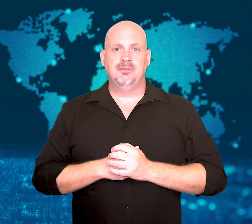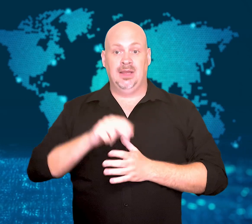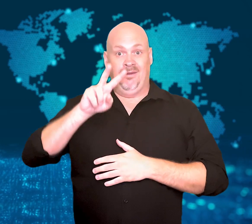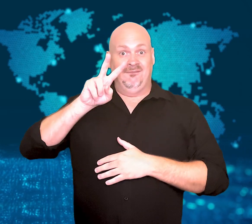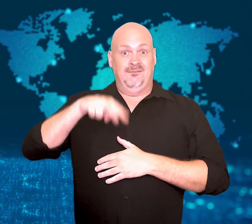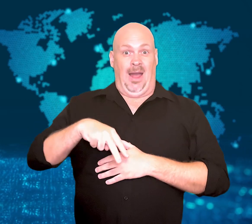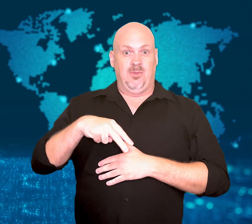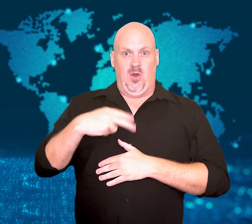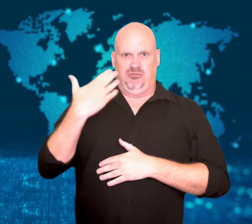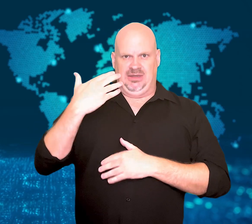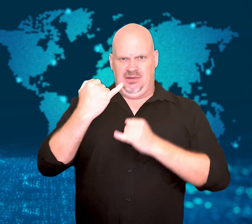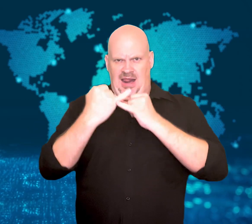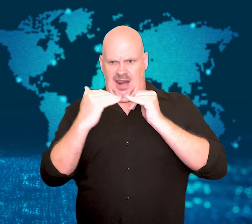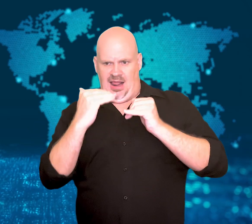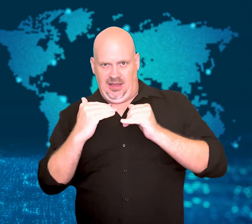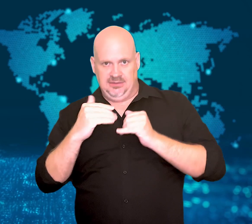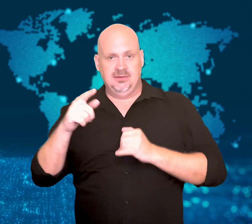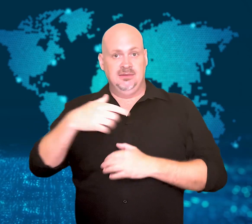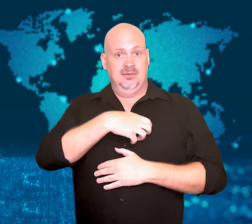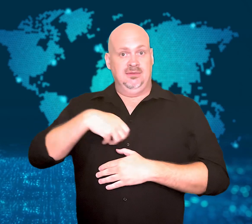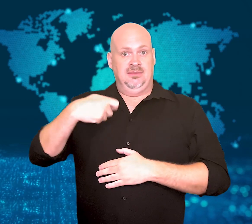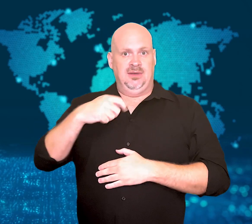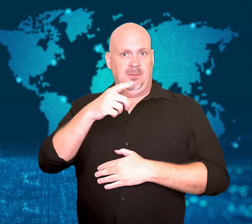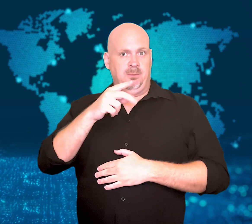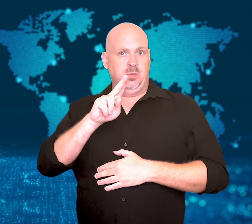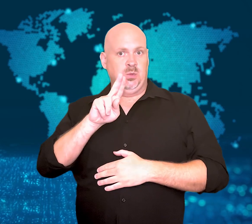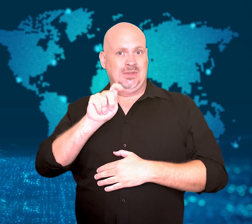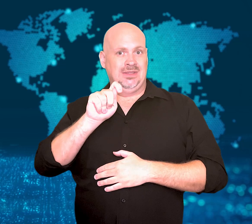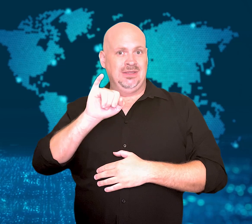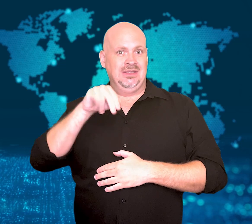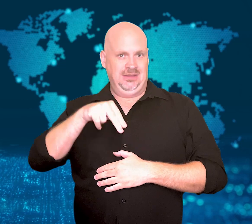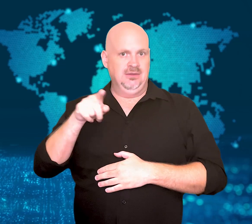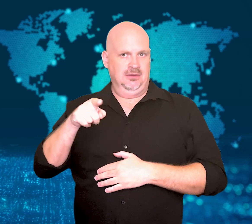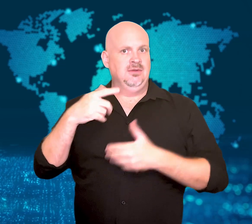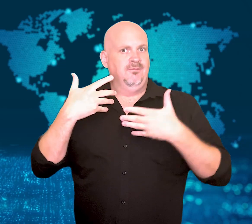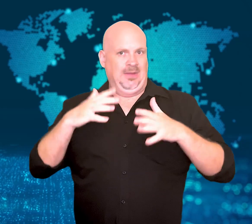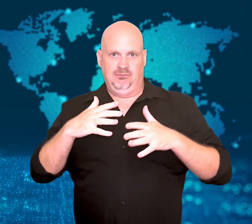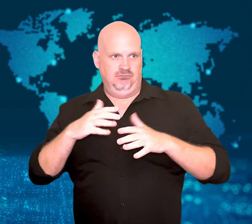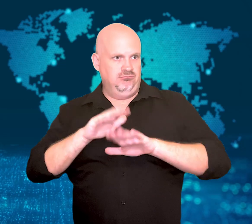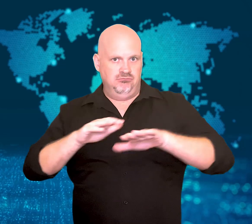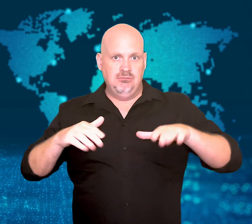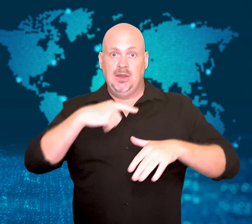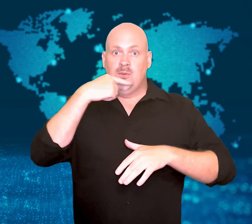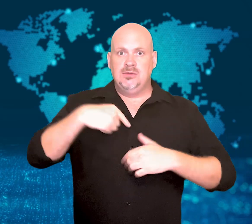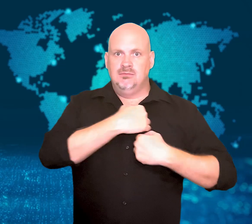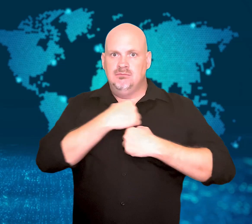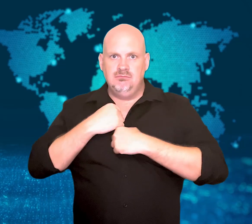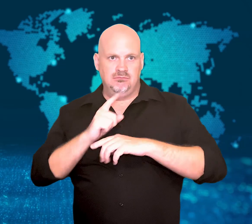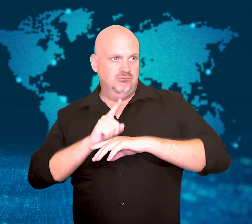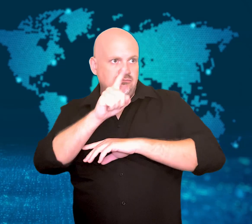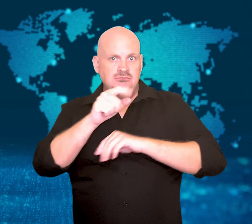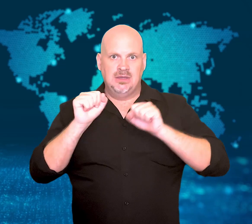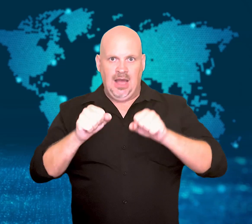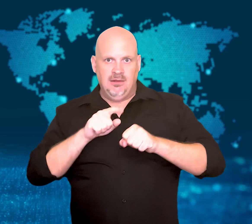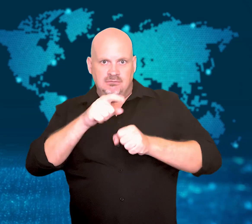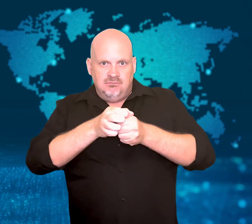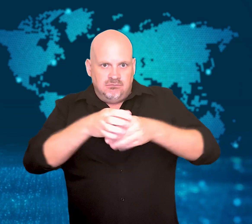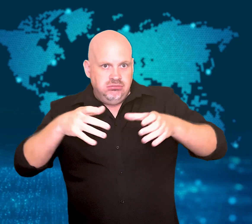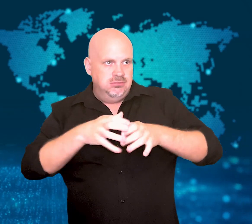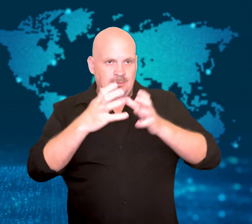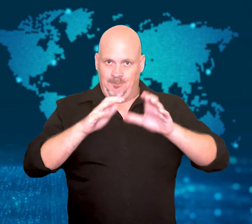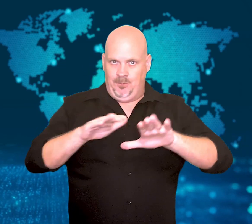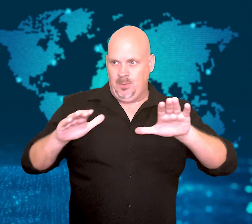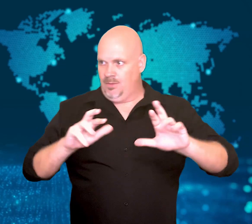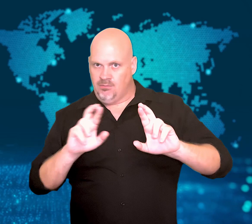In late February, Russian President Putin had